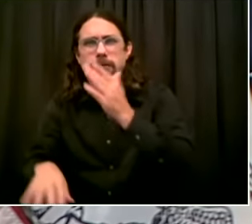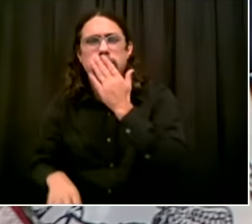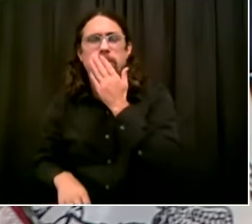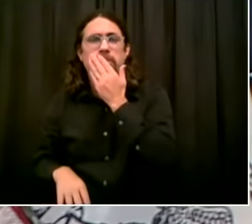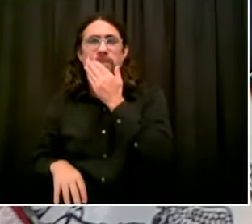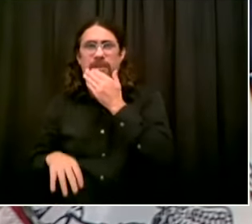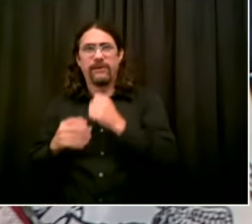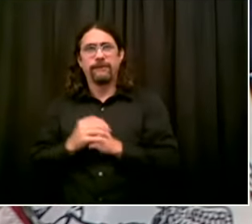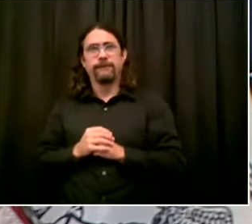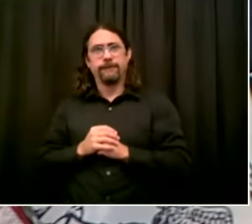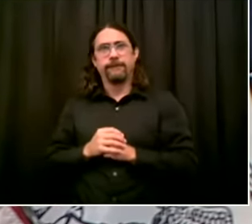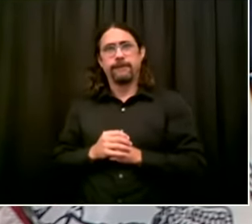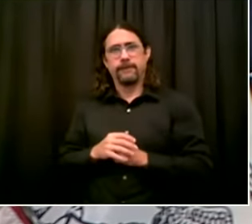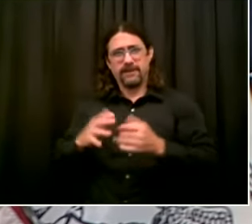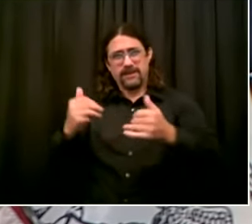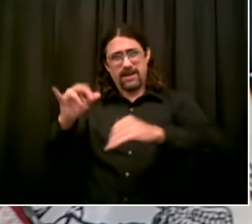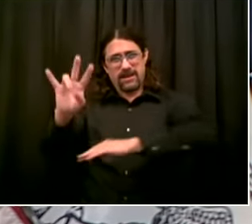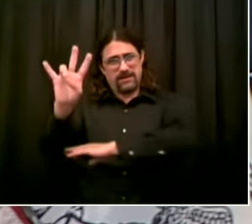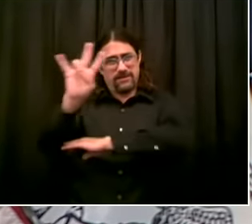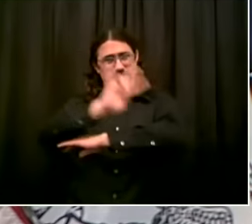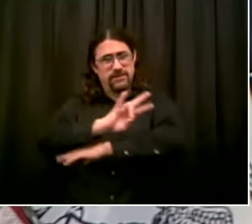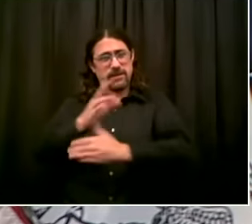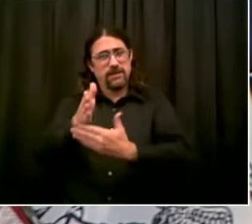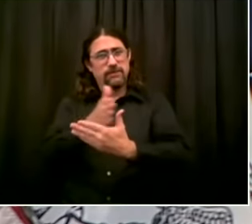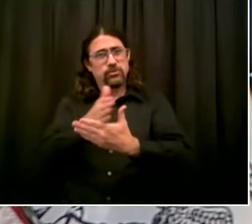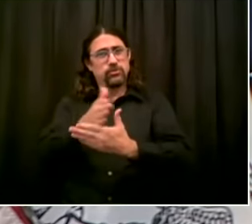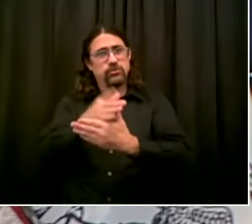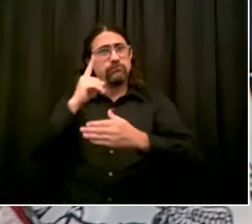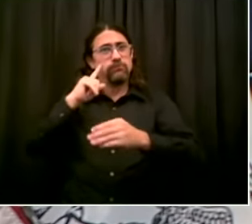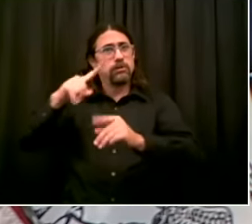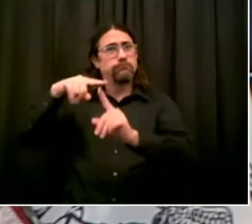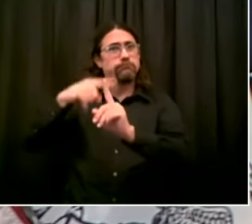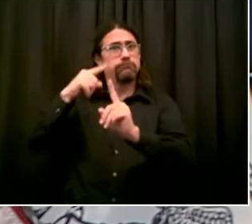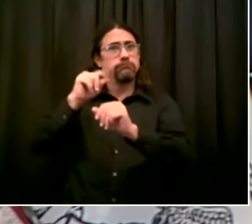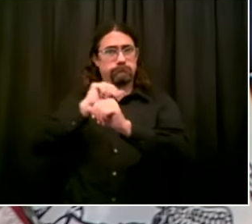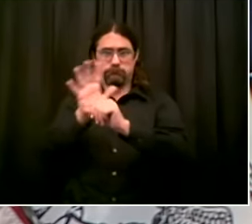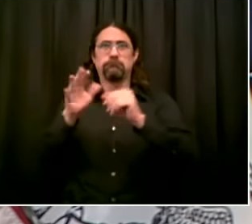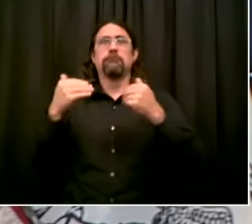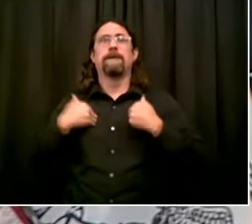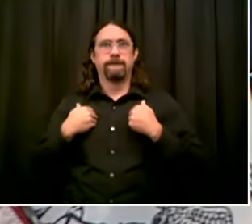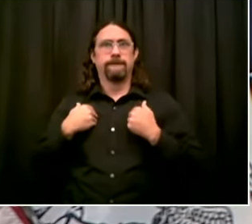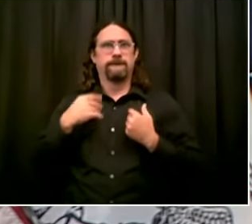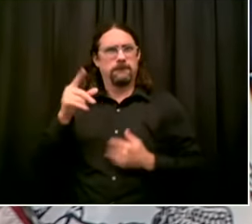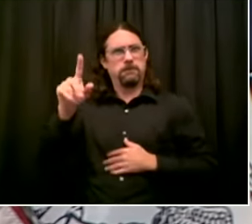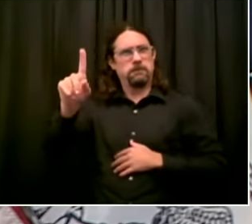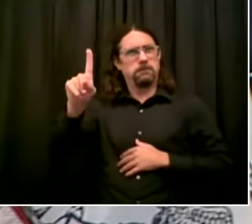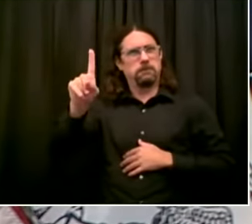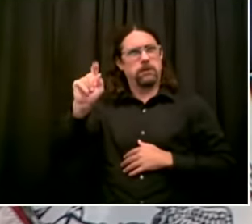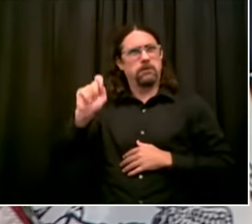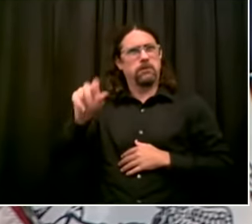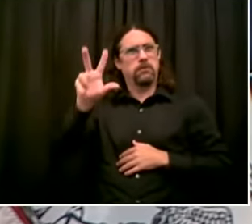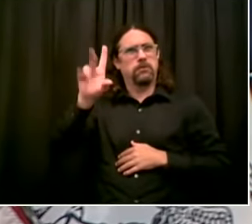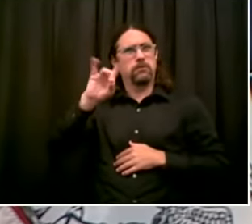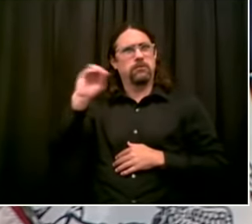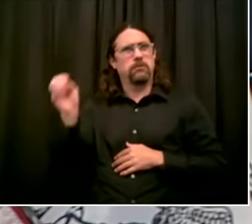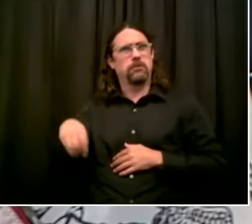OWN CHOICE. A LOT OF OUR EDUCATORS AND OUR STAFF AND OUR KIDS.